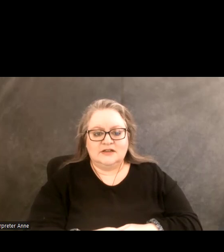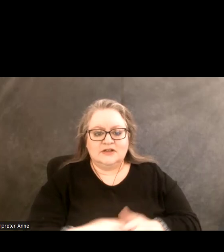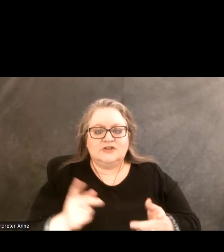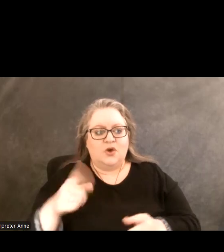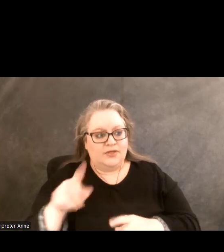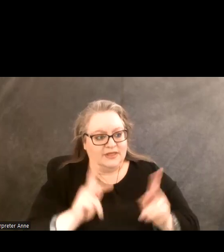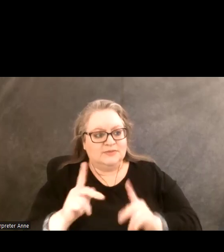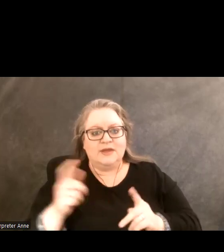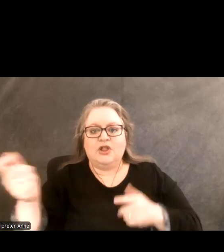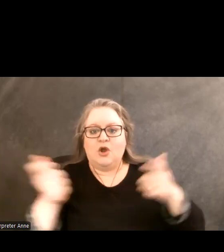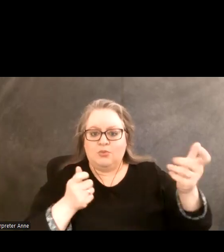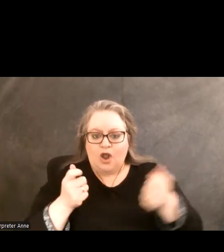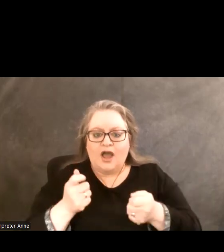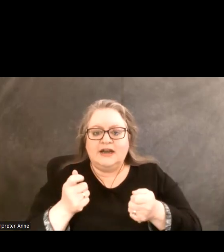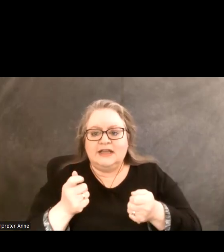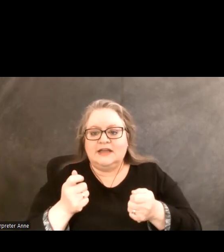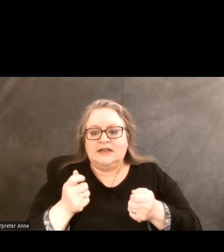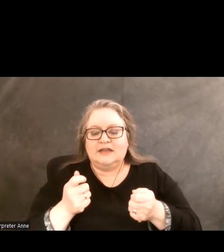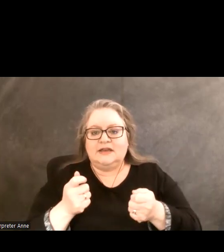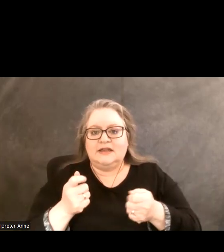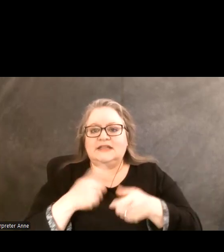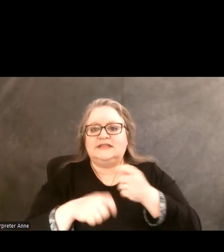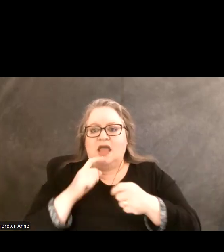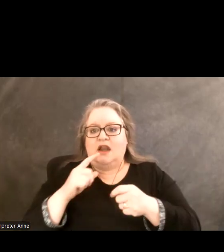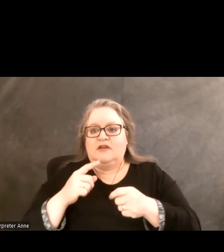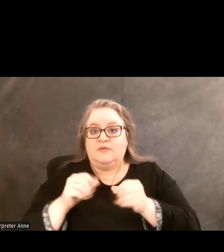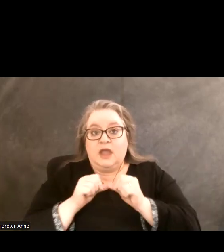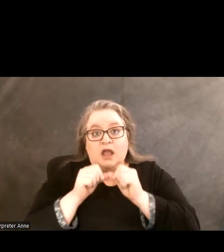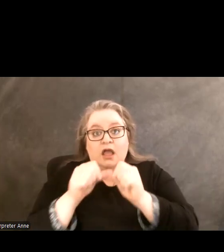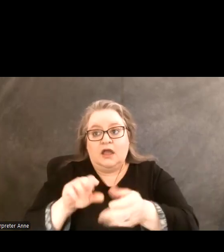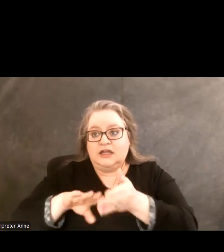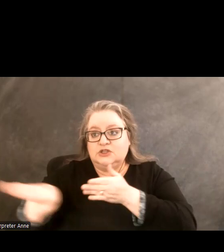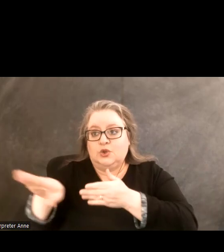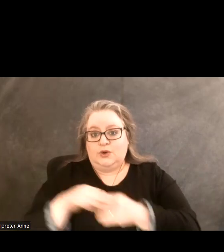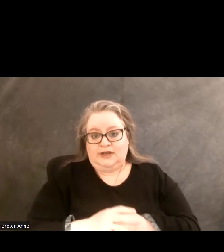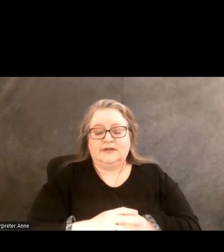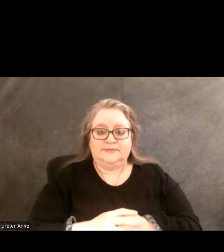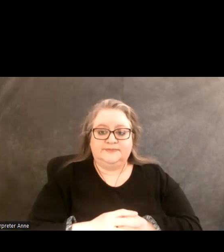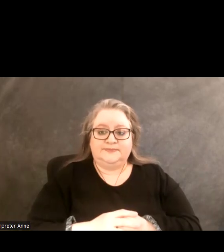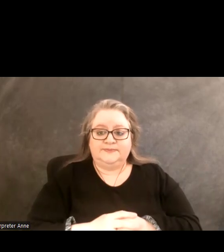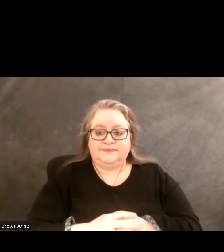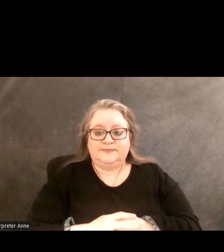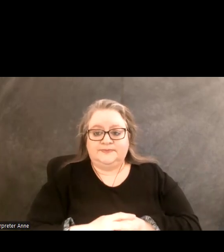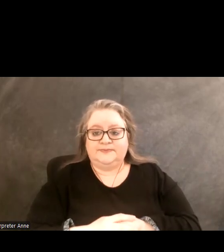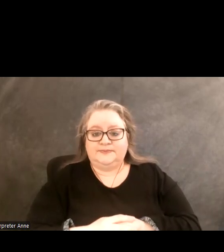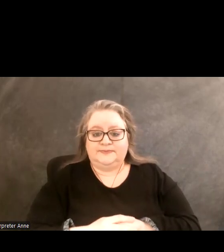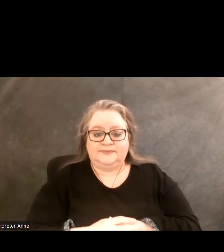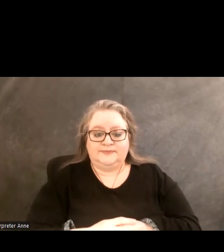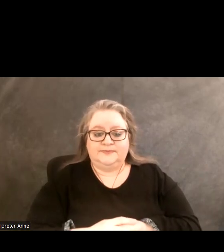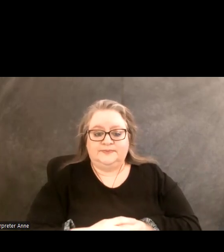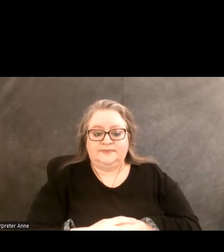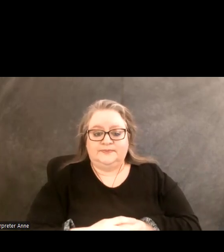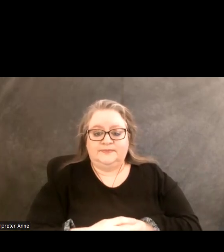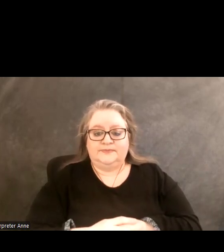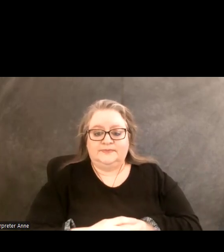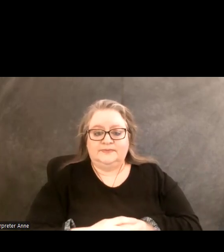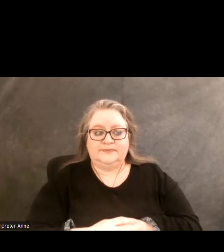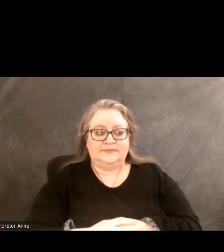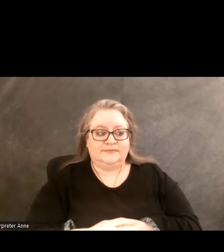in, as opposed to further excluded.